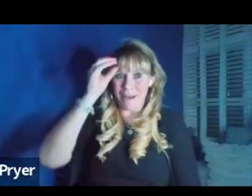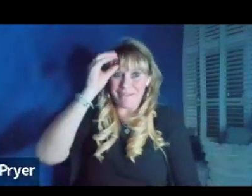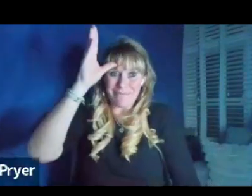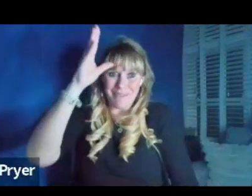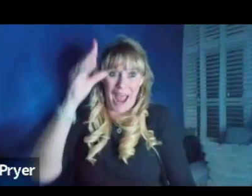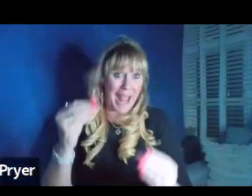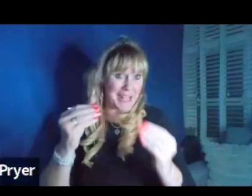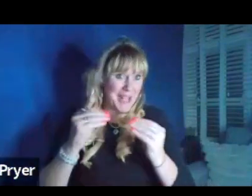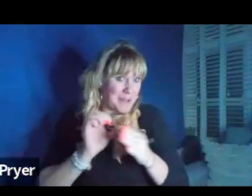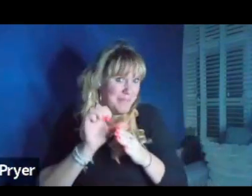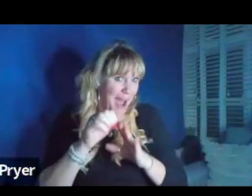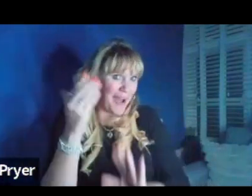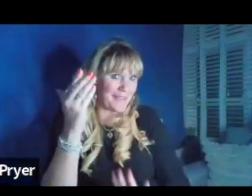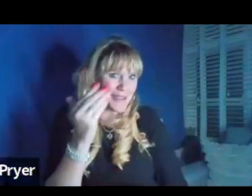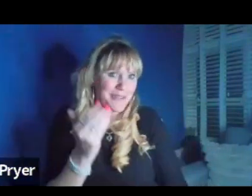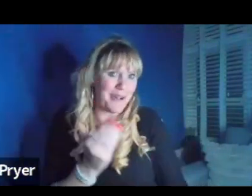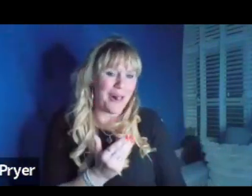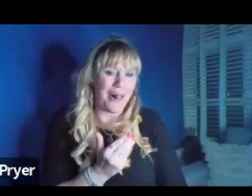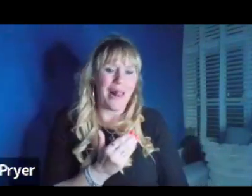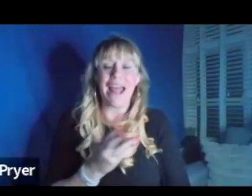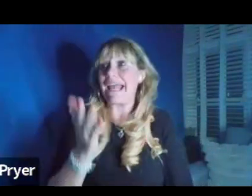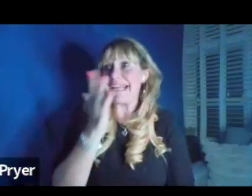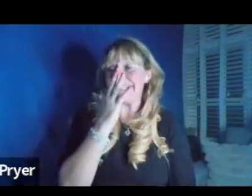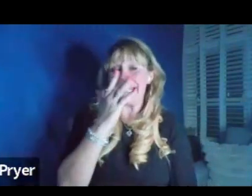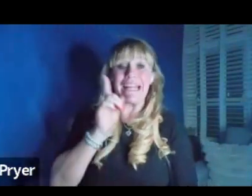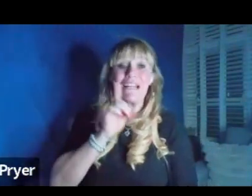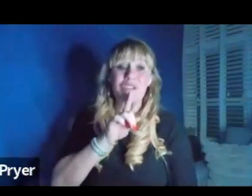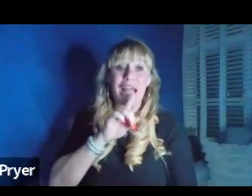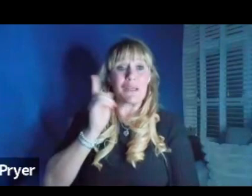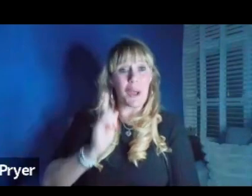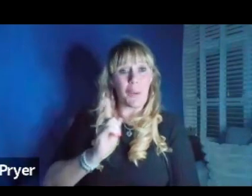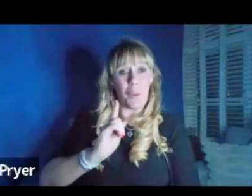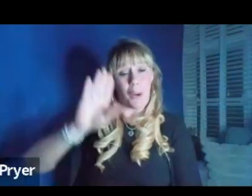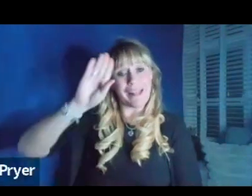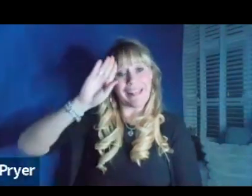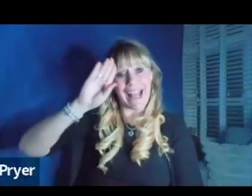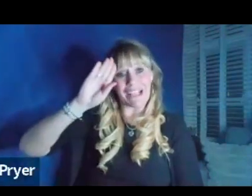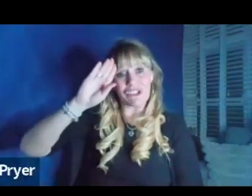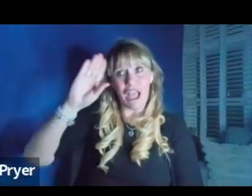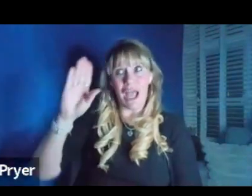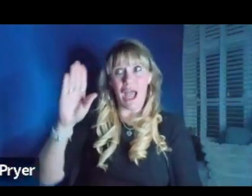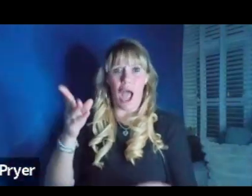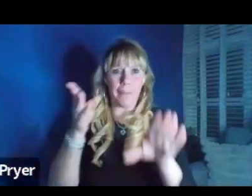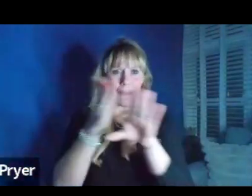Of mysterious men who steal their hearts away